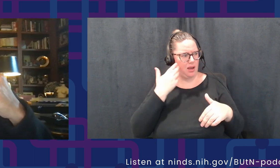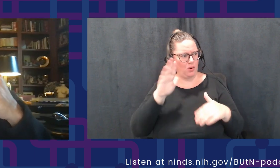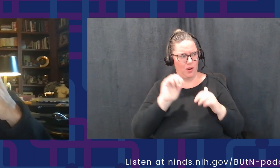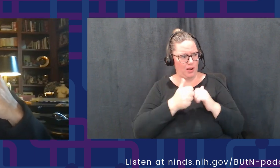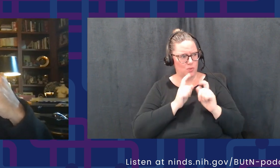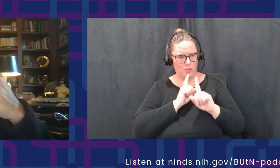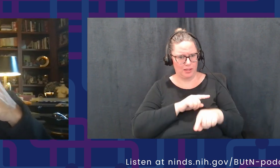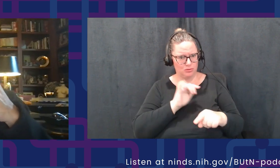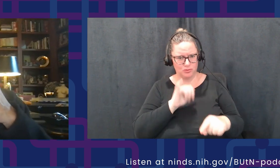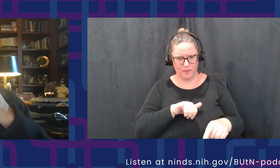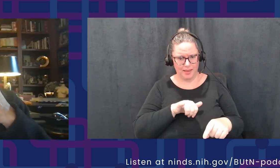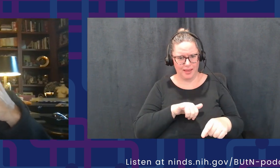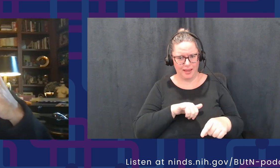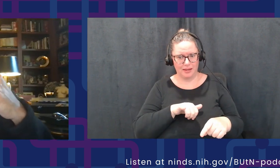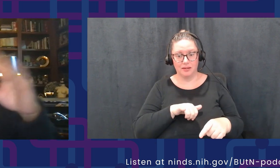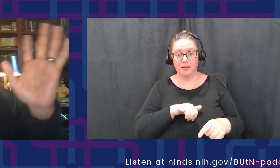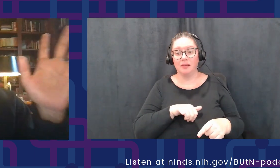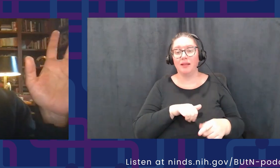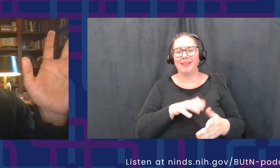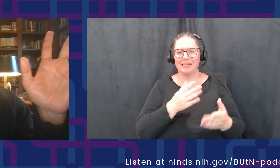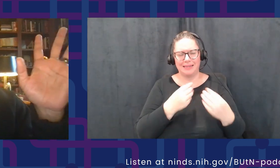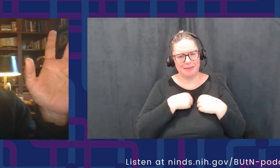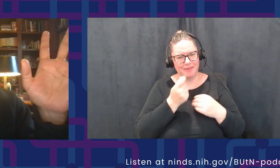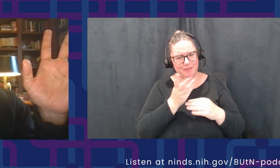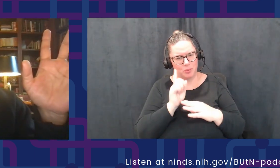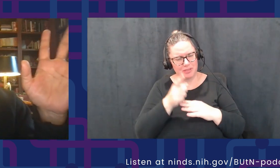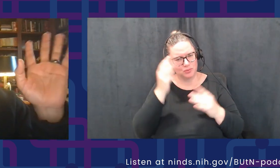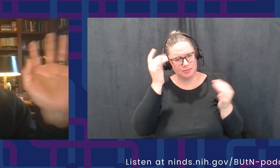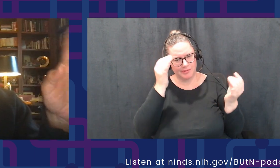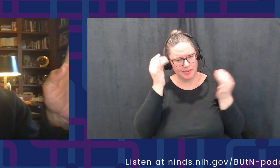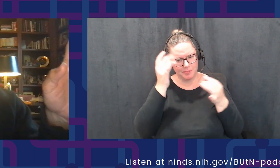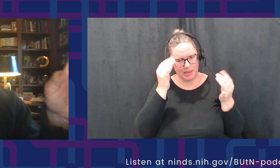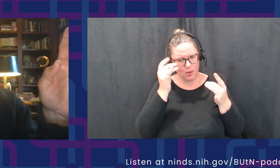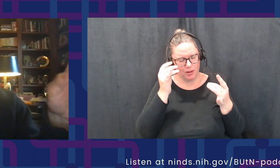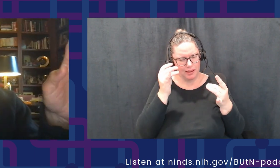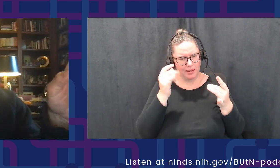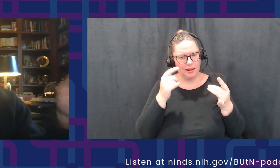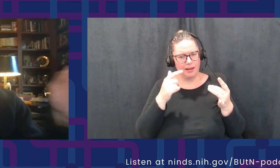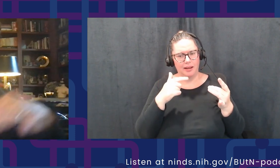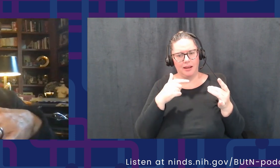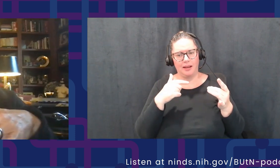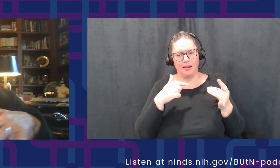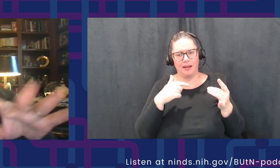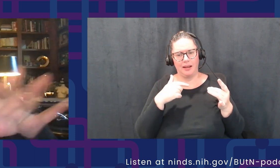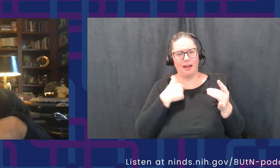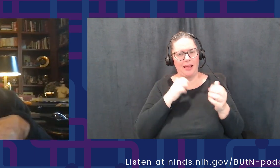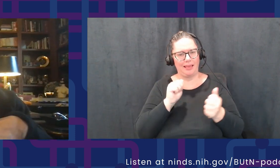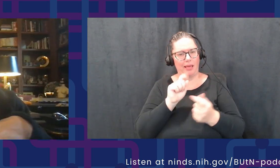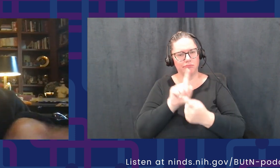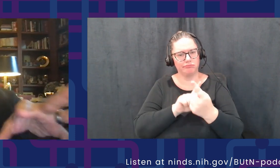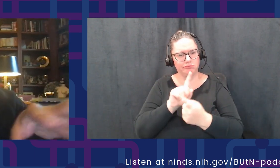I don't know how to answer this. Maybe give me a few minutes to think about it offline when I come out of the podium,